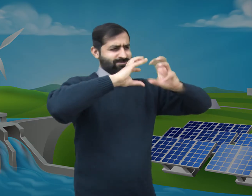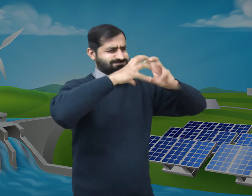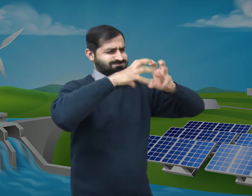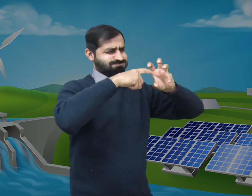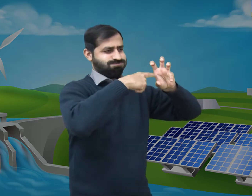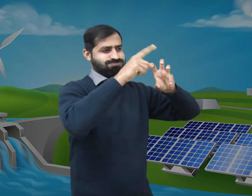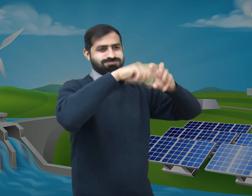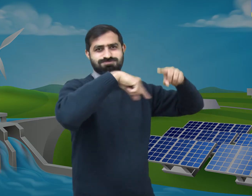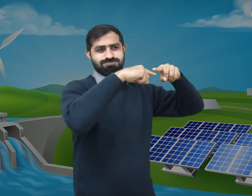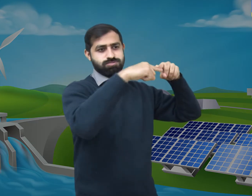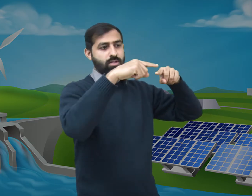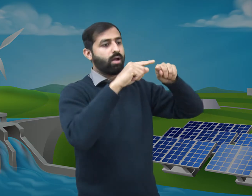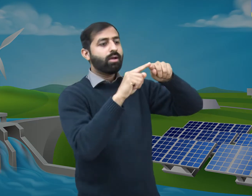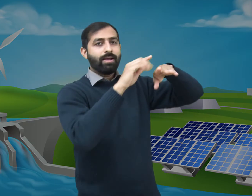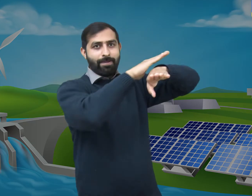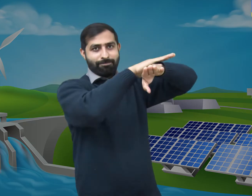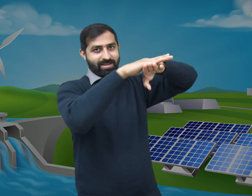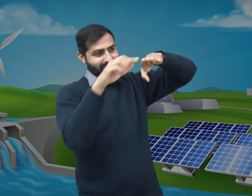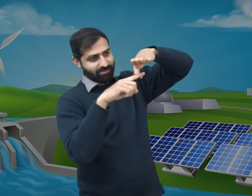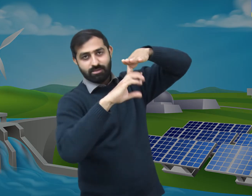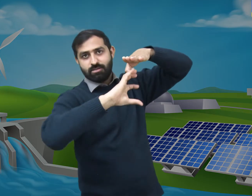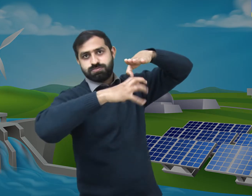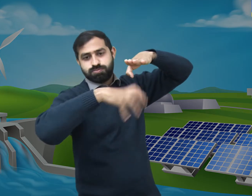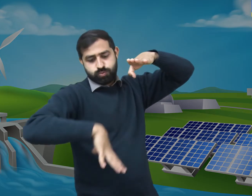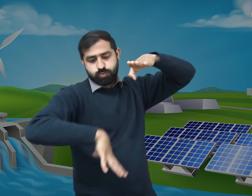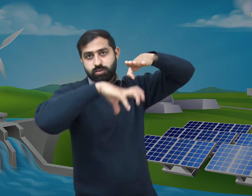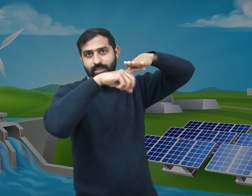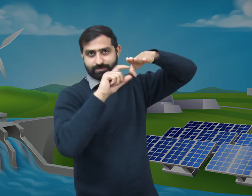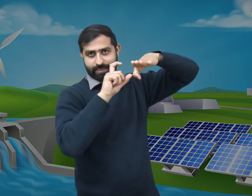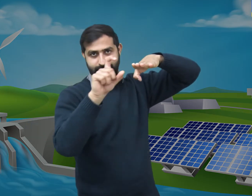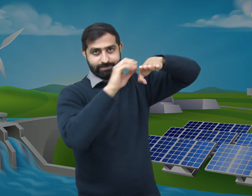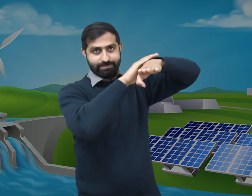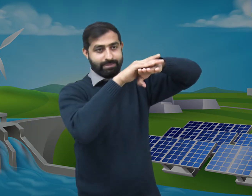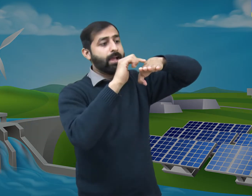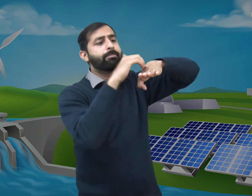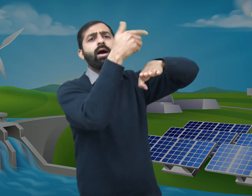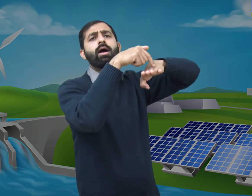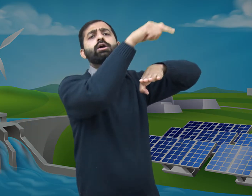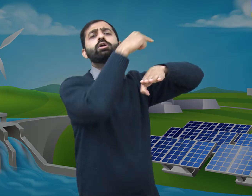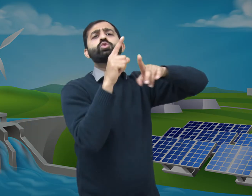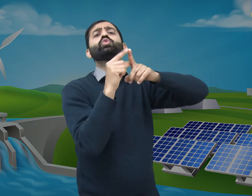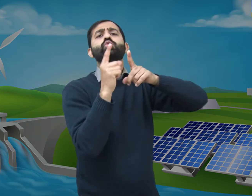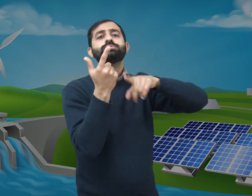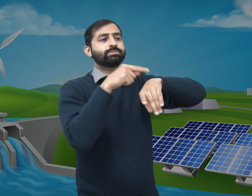First the intense boiler heat coming from the furnace turns water running through the pipes around the boiler into steam.